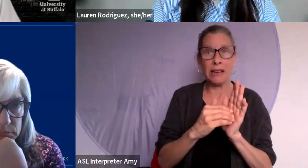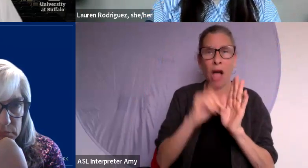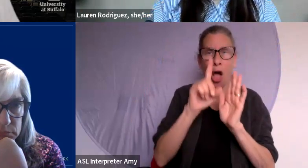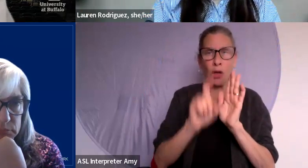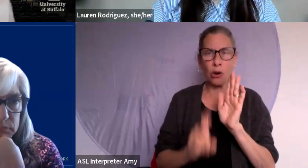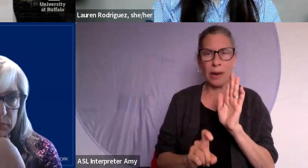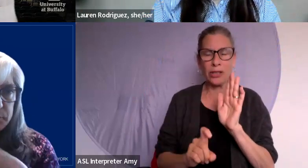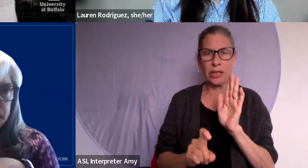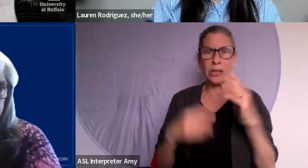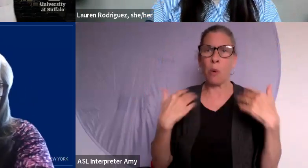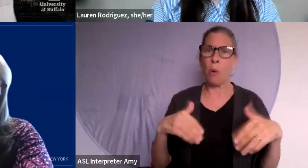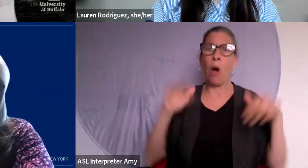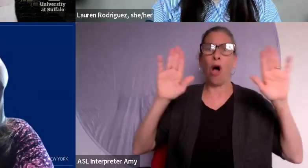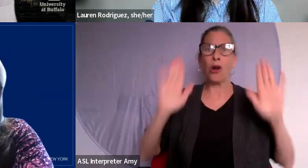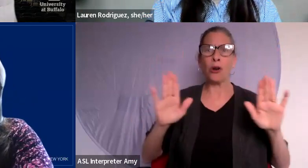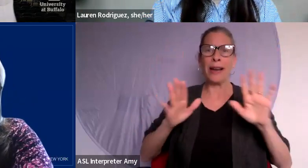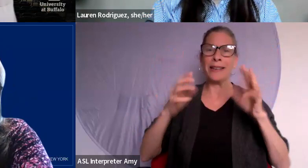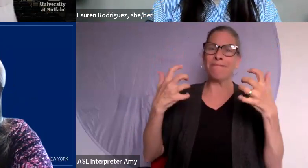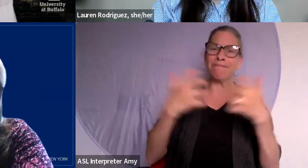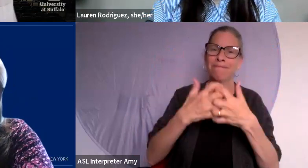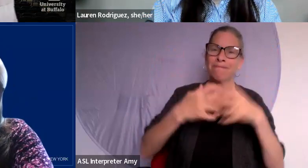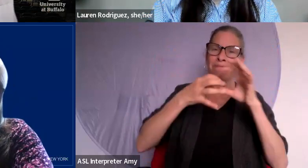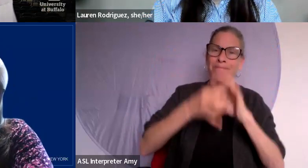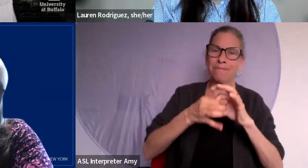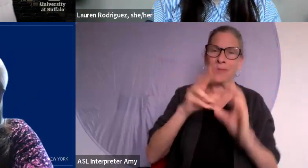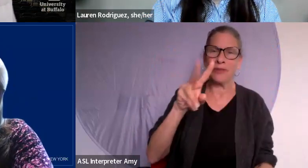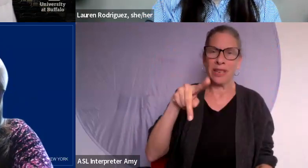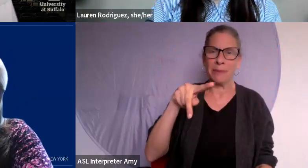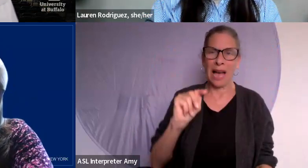be a great companion to the VPAT. Because it's asking